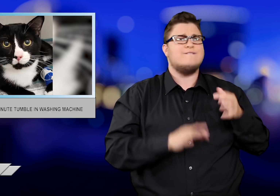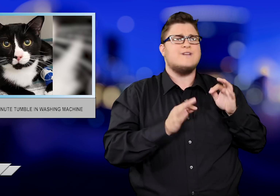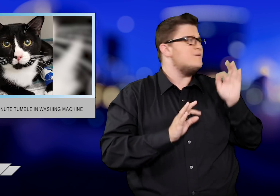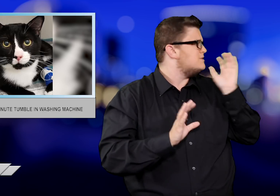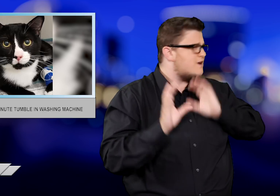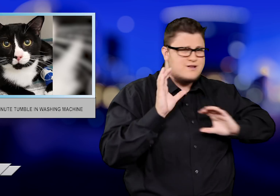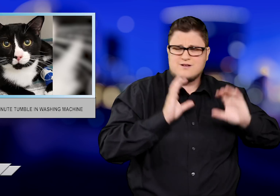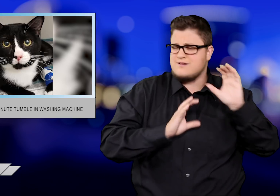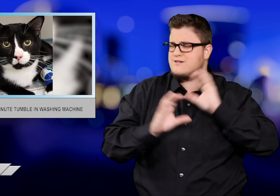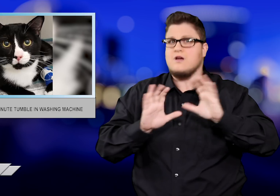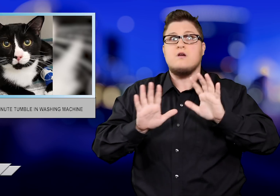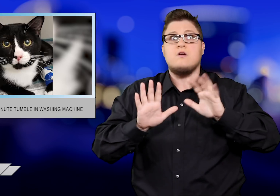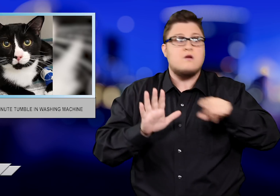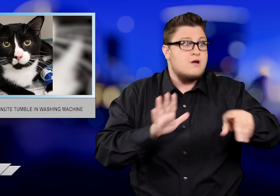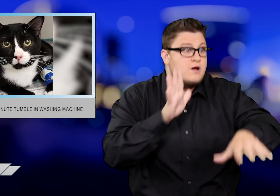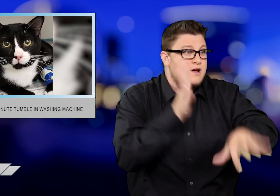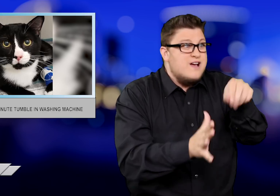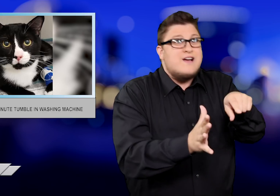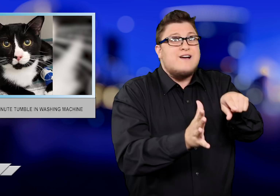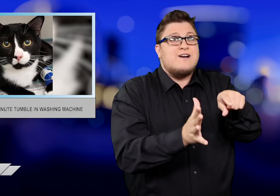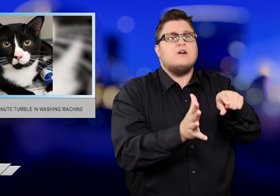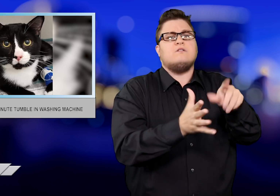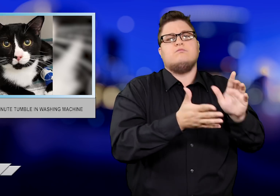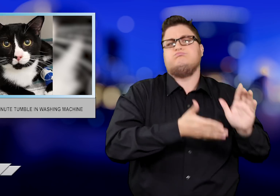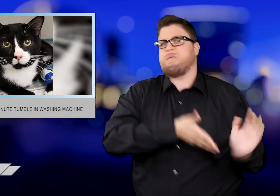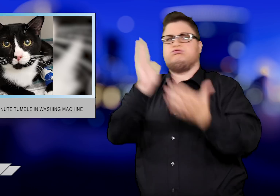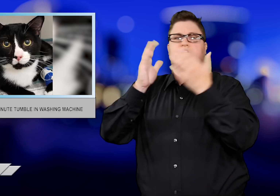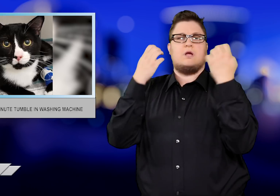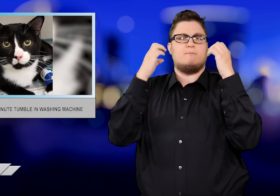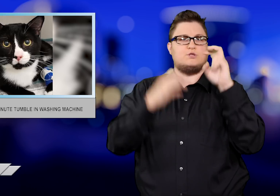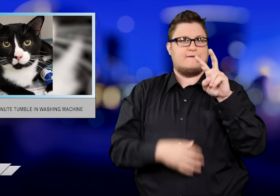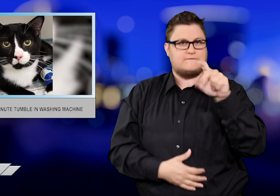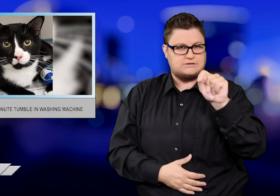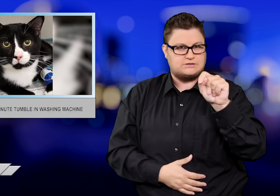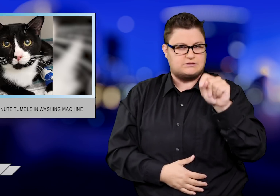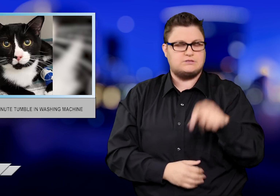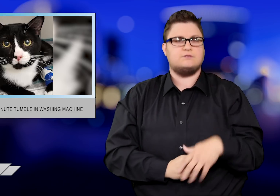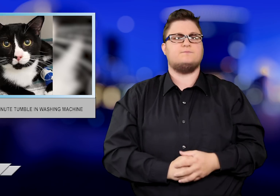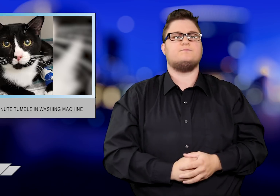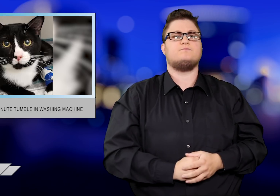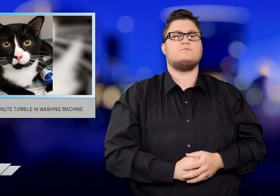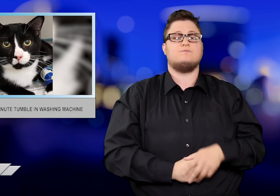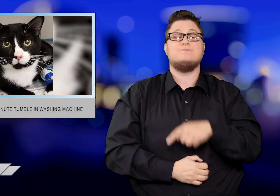After finding him, the family rushed him to an emergency vet.